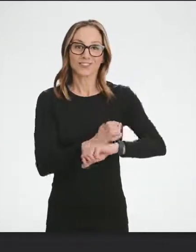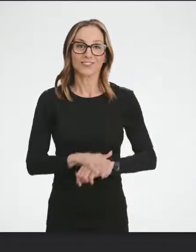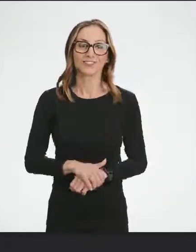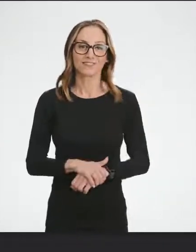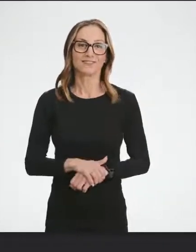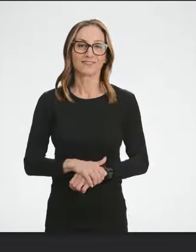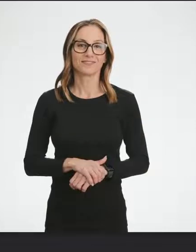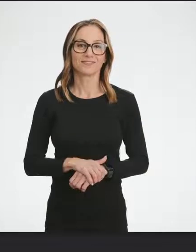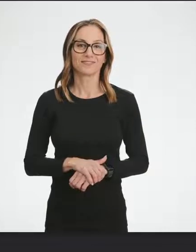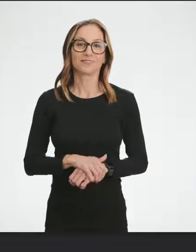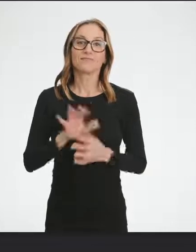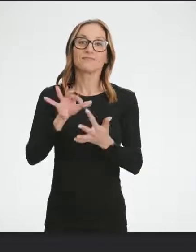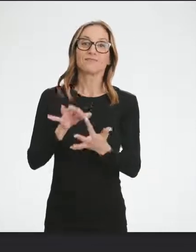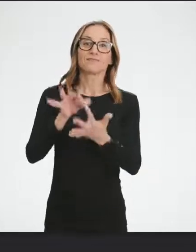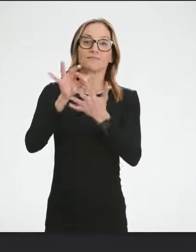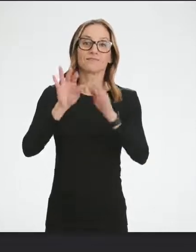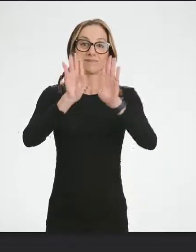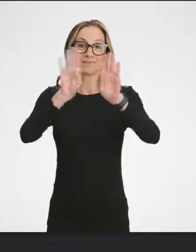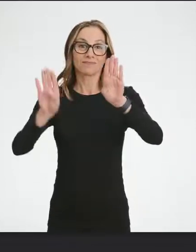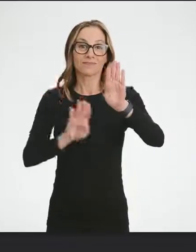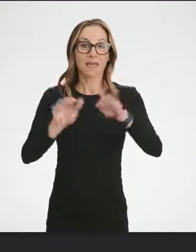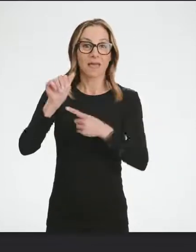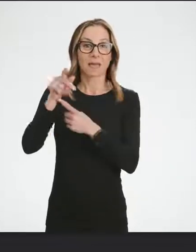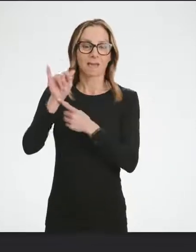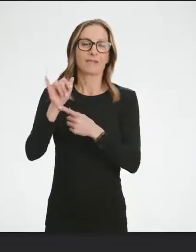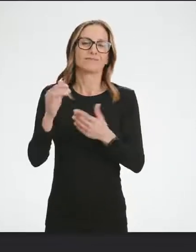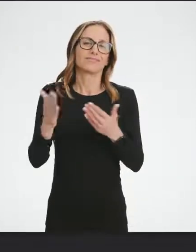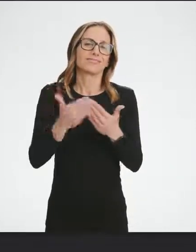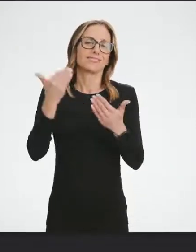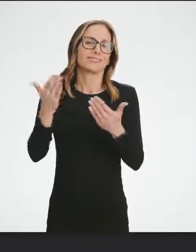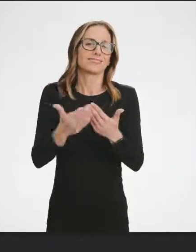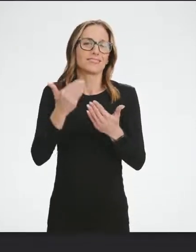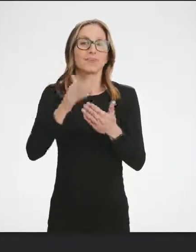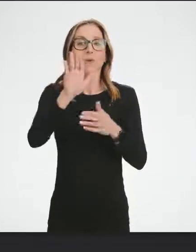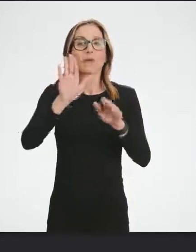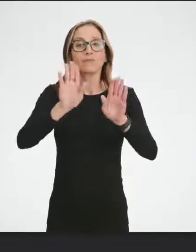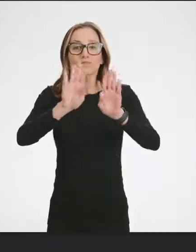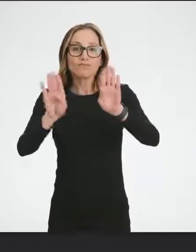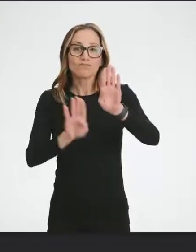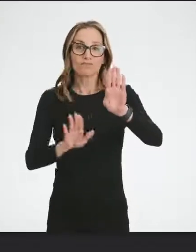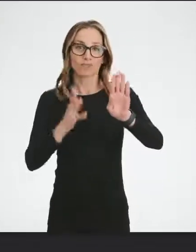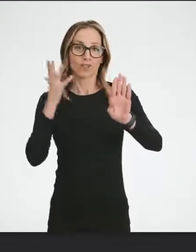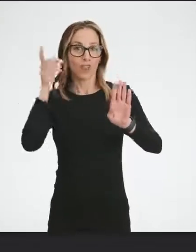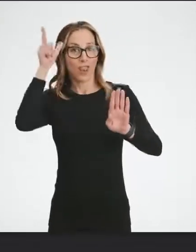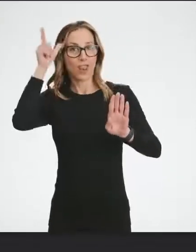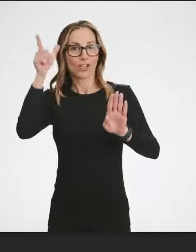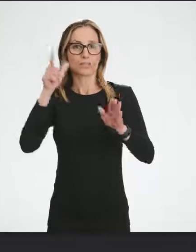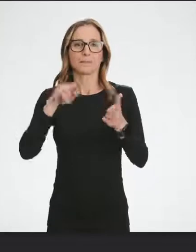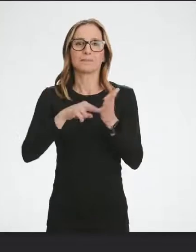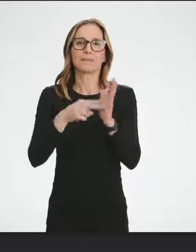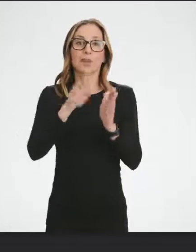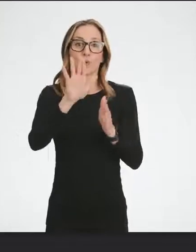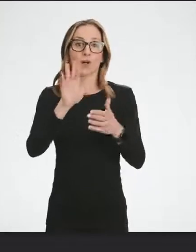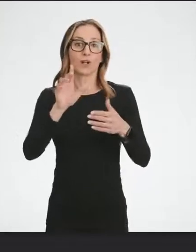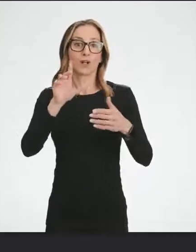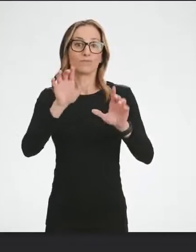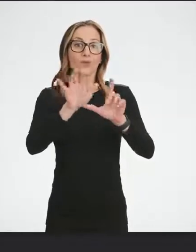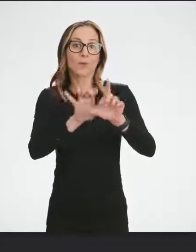The custom layout API makes it easy to re-use your layout logic, making your view code simpler and easier to read.